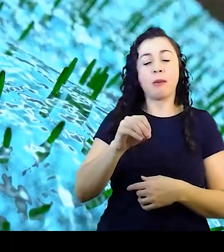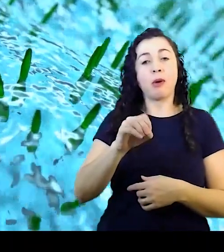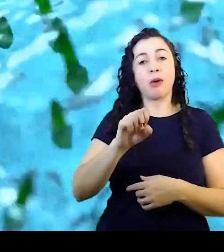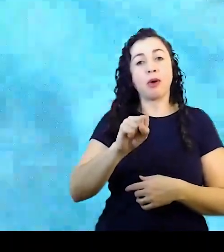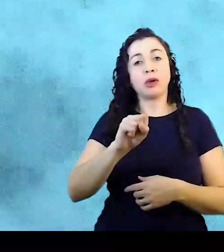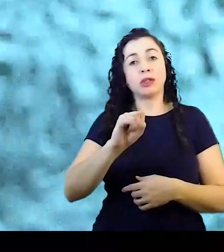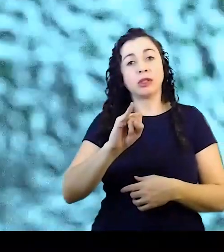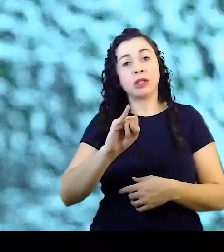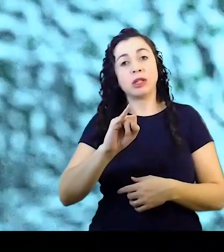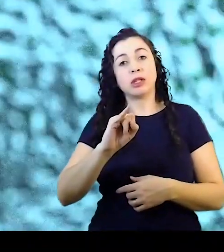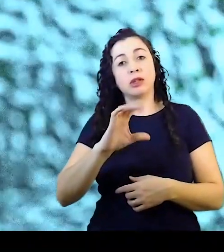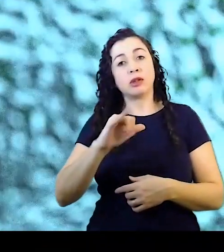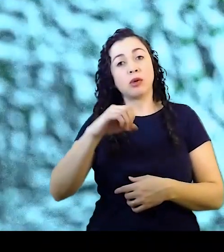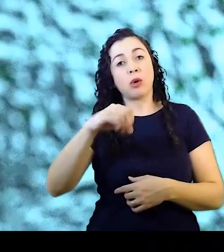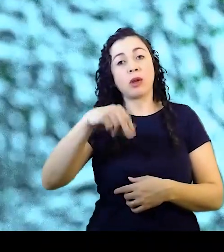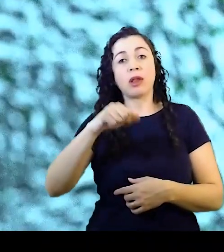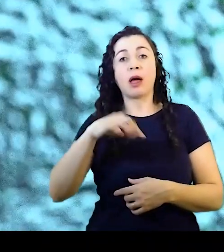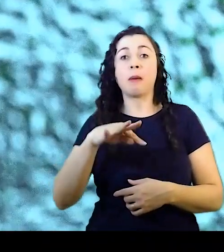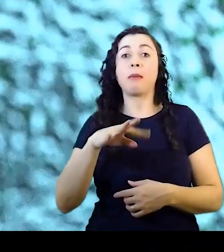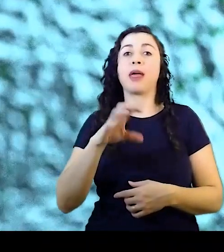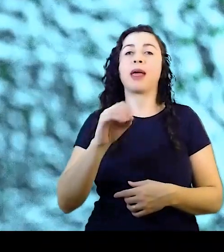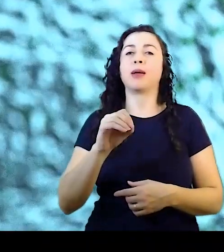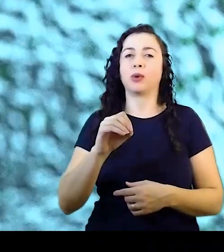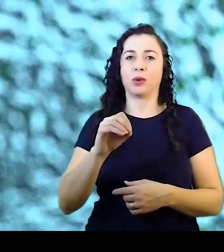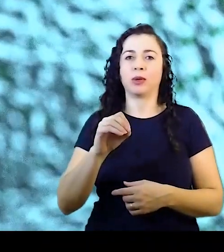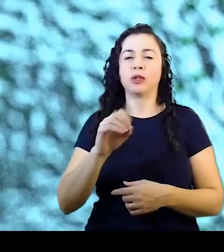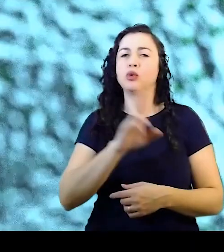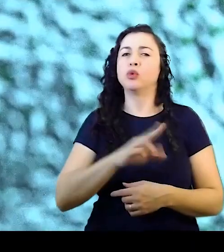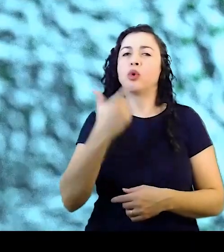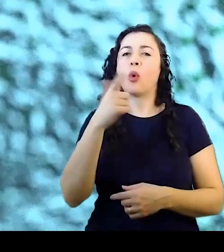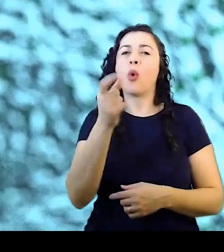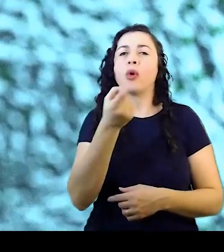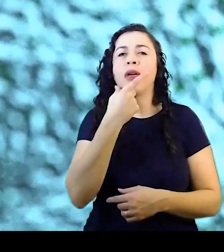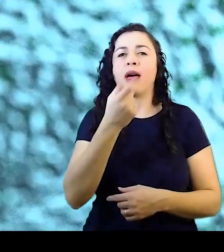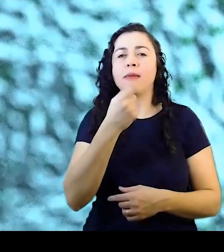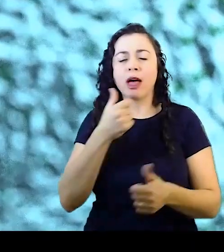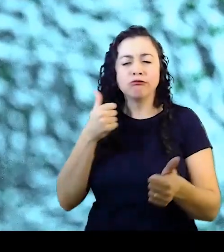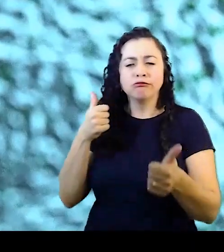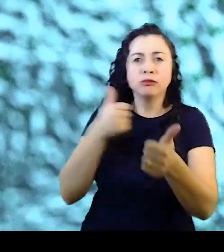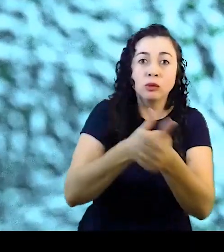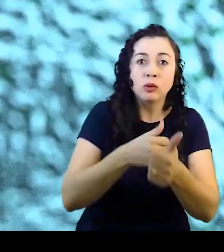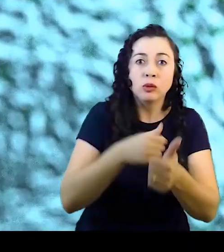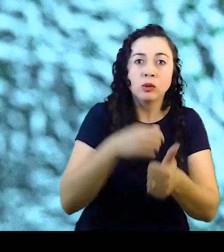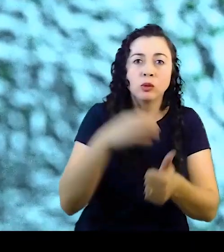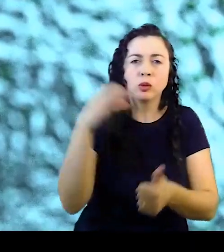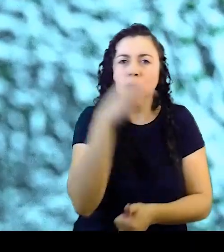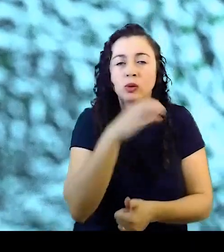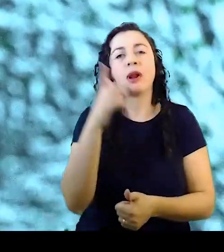So this is a short-term strategy for us to be able to interfere with a new disease, like Covid-19.